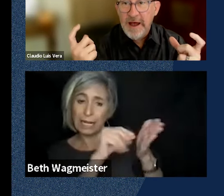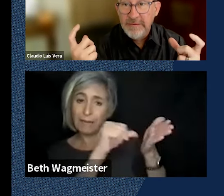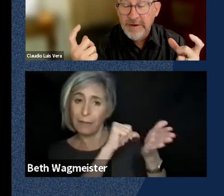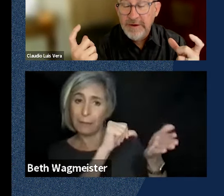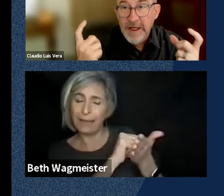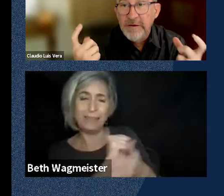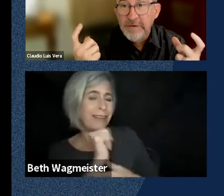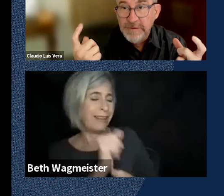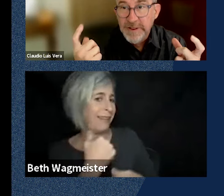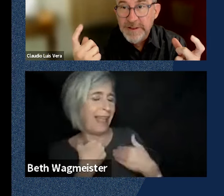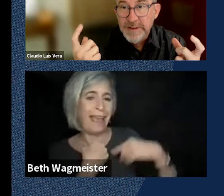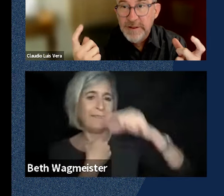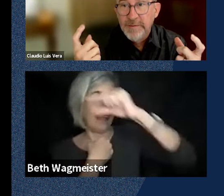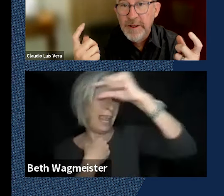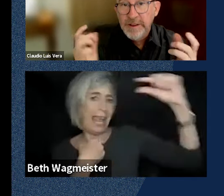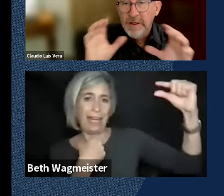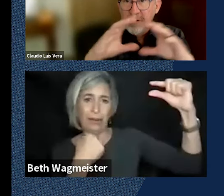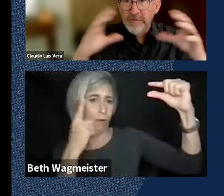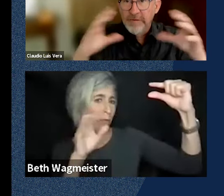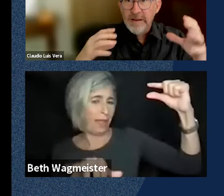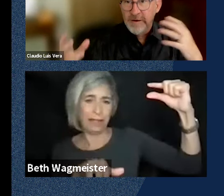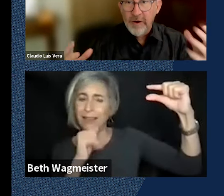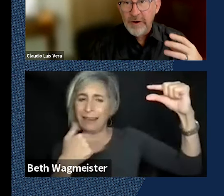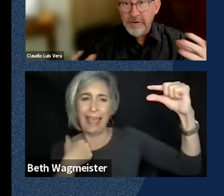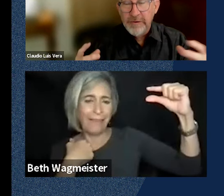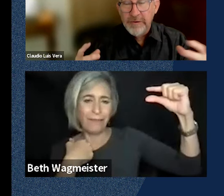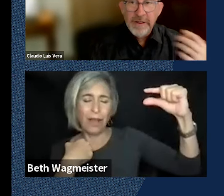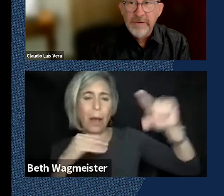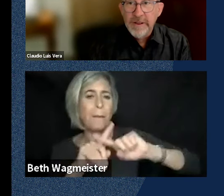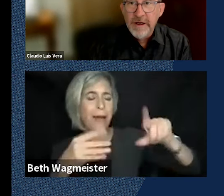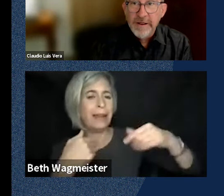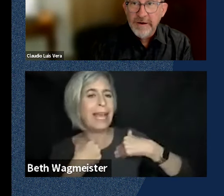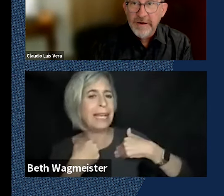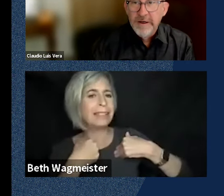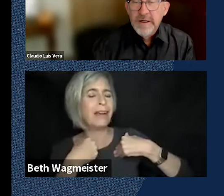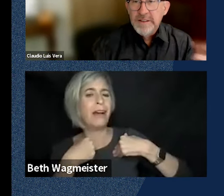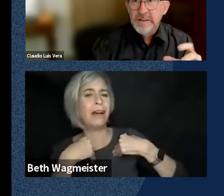have a header for this. But you know, you've got like a card grid going on there.